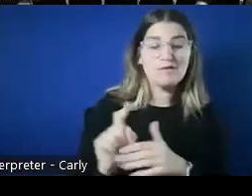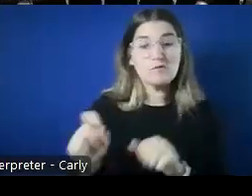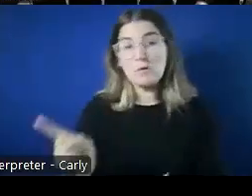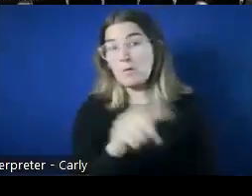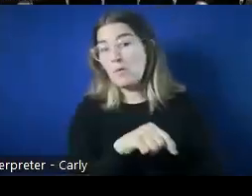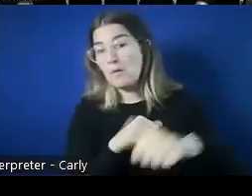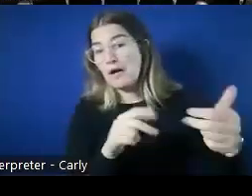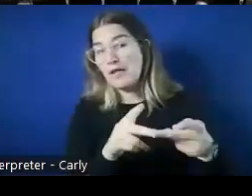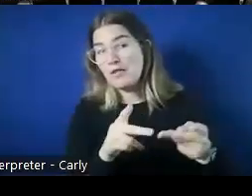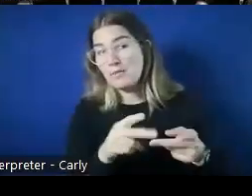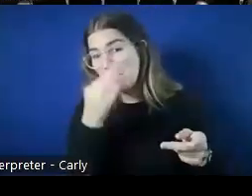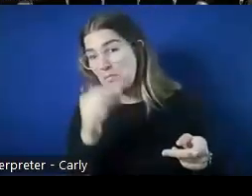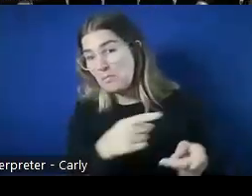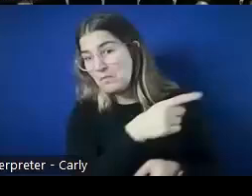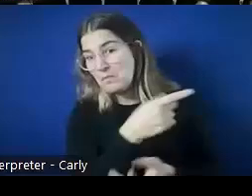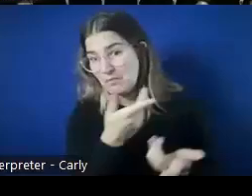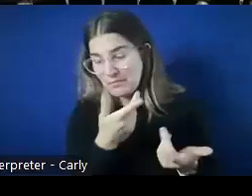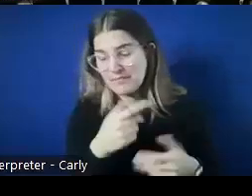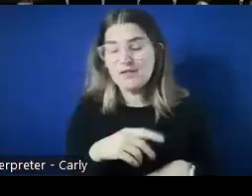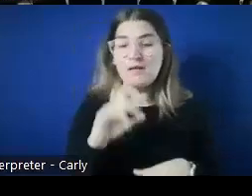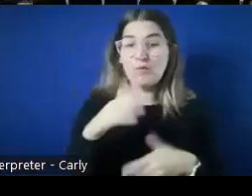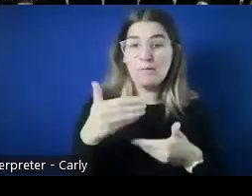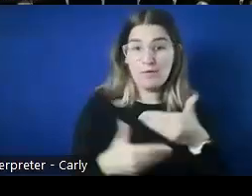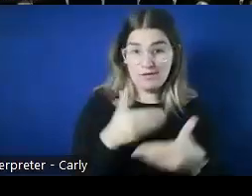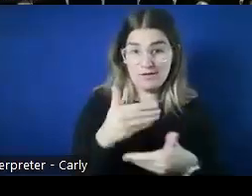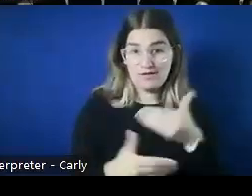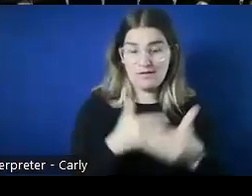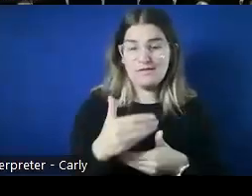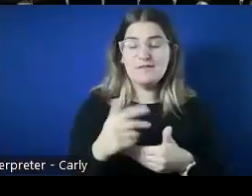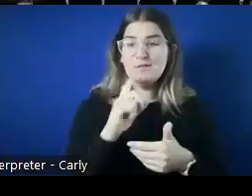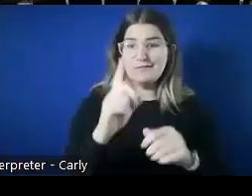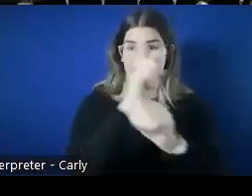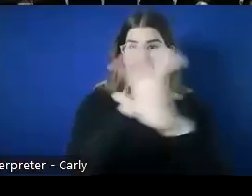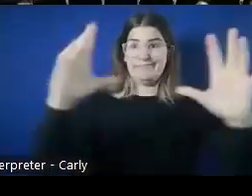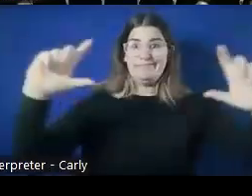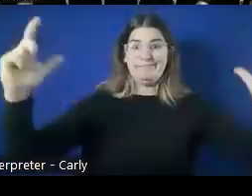urgent care so in terms of process in terms of big picture what we can track and get a feel for